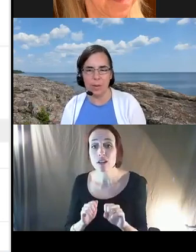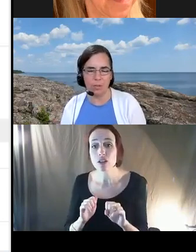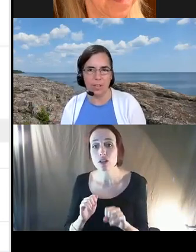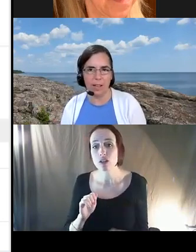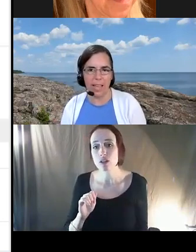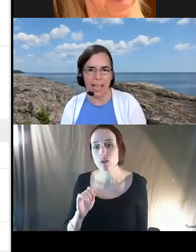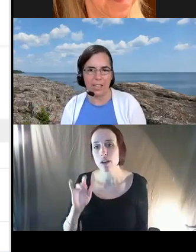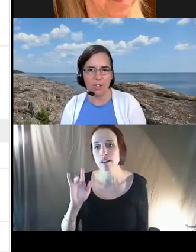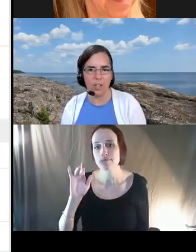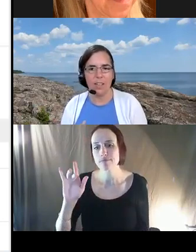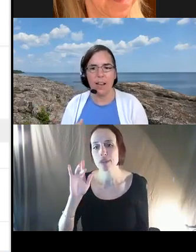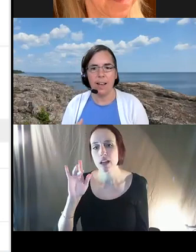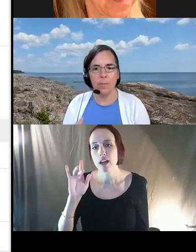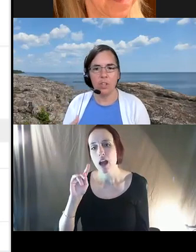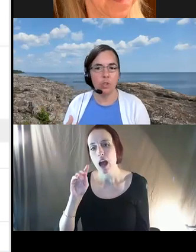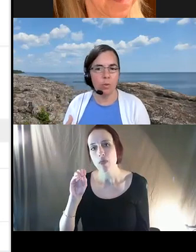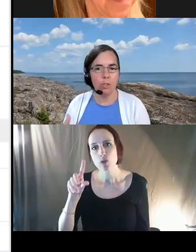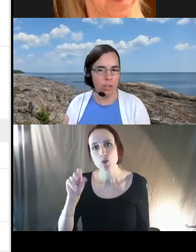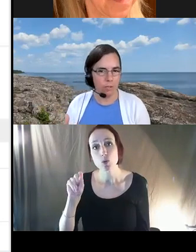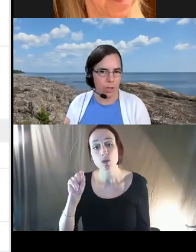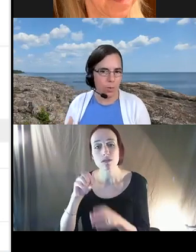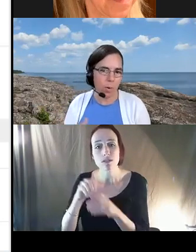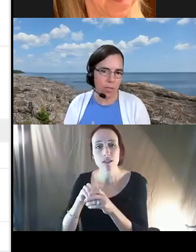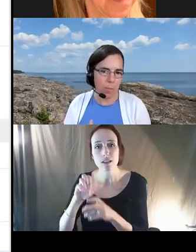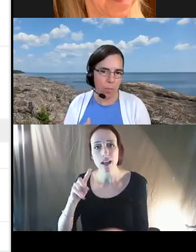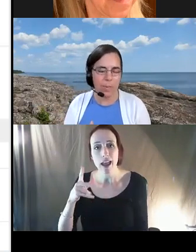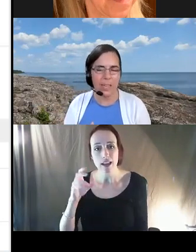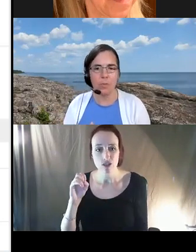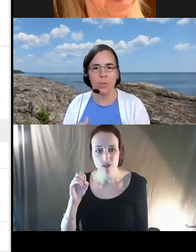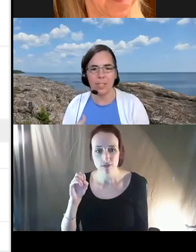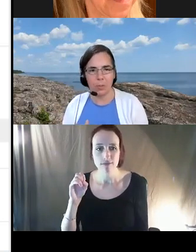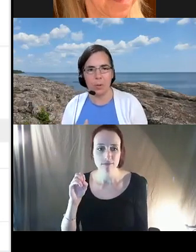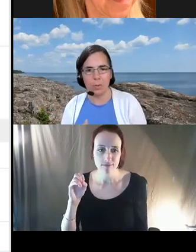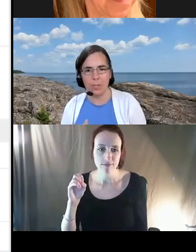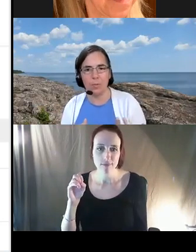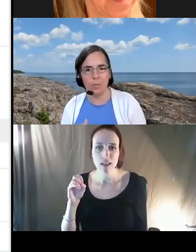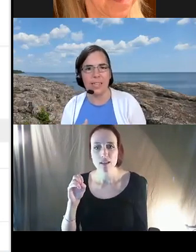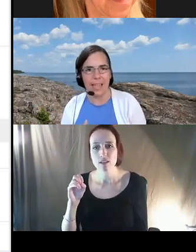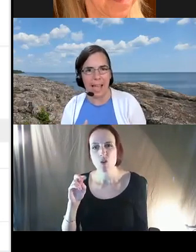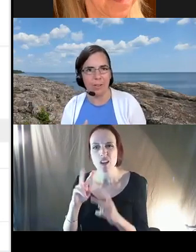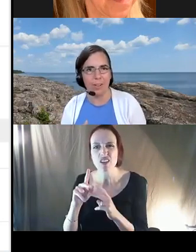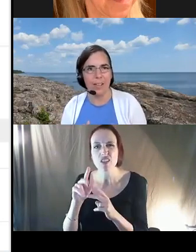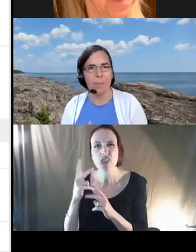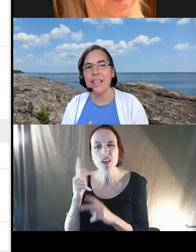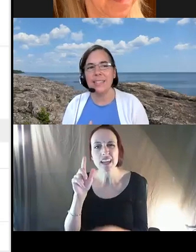Microsoft Edge, Ctrl + Shift + U, but that does